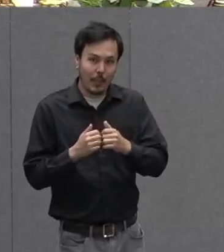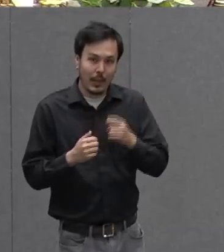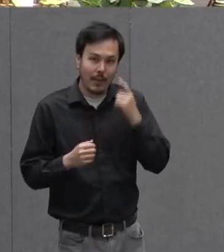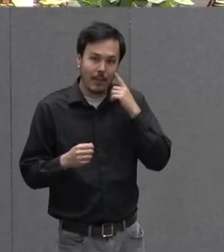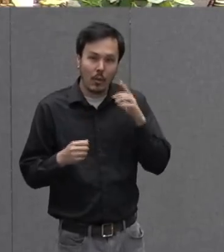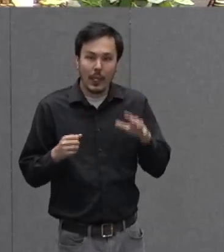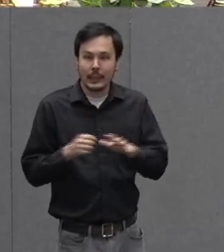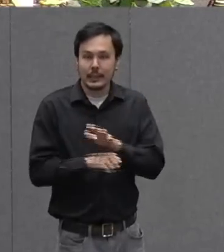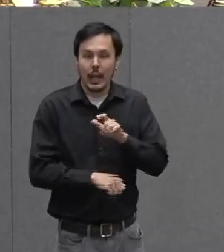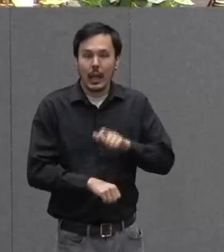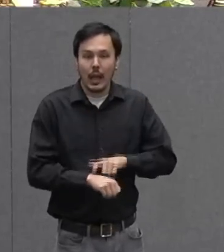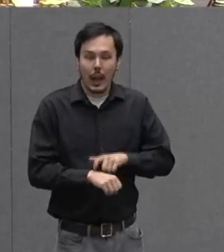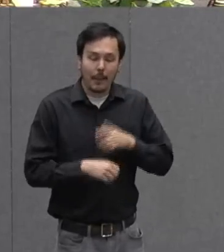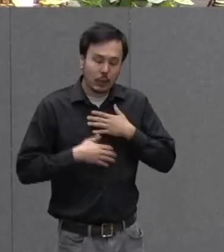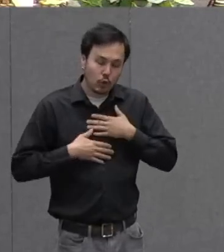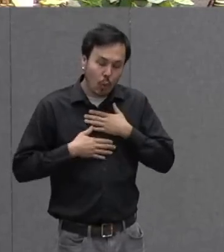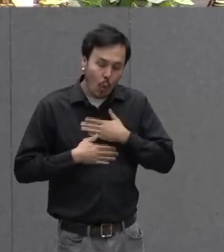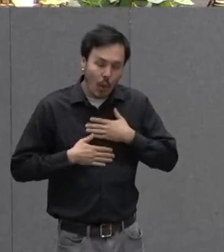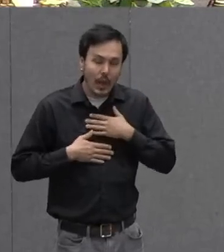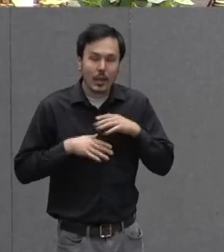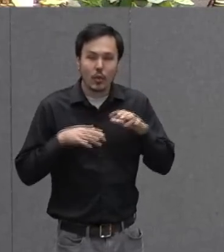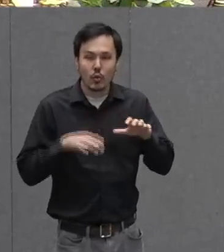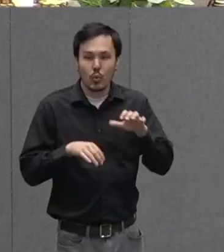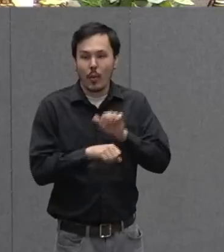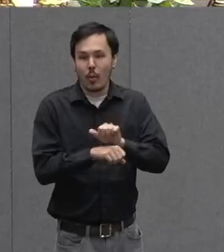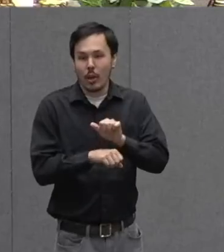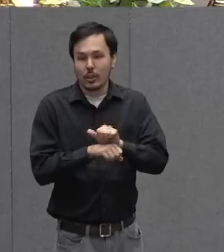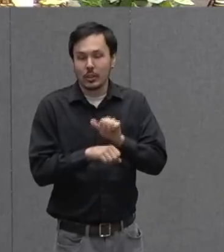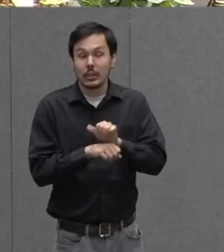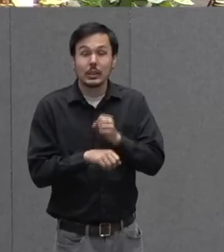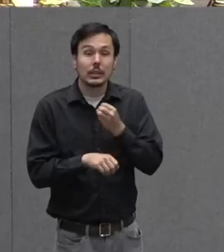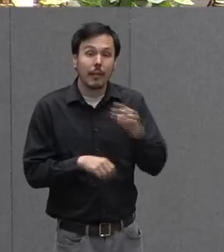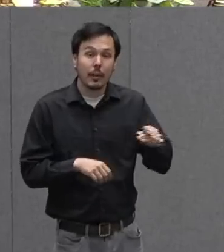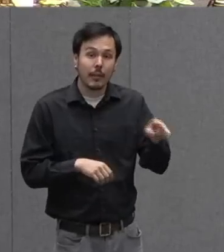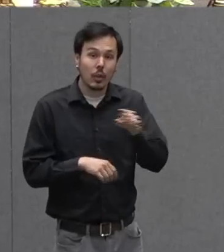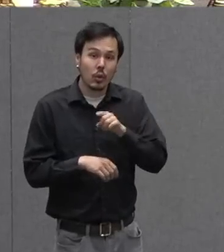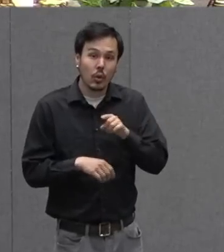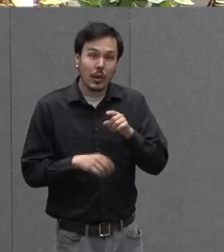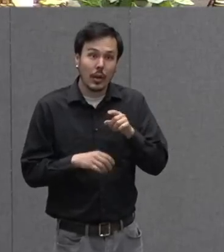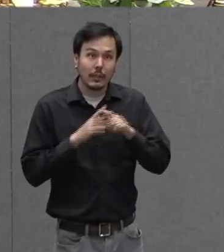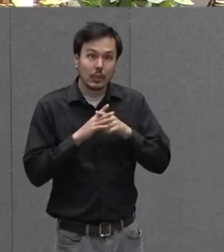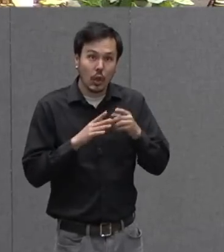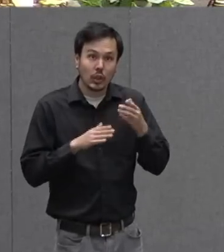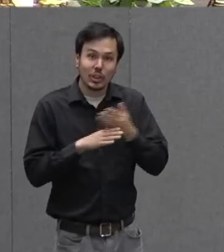and enjoy it and do the work. Some of you have been starting to share your pictures